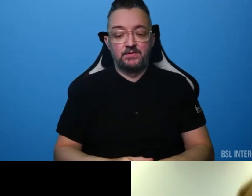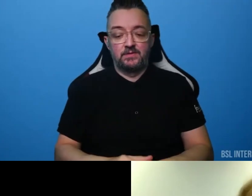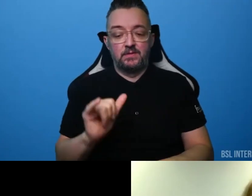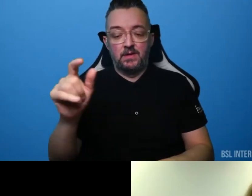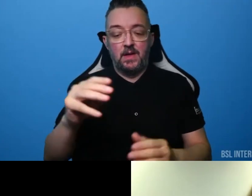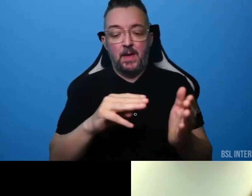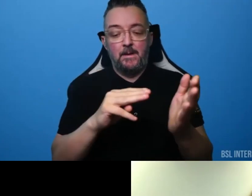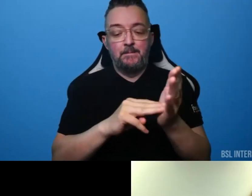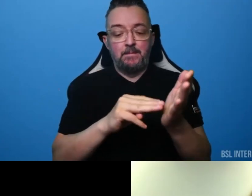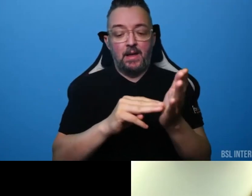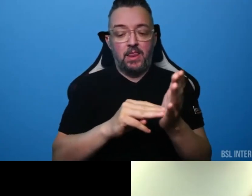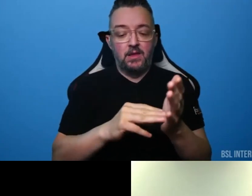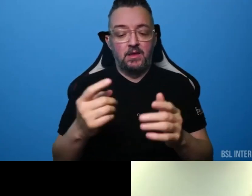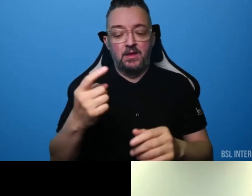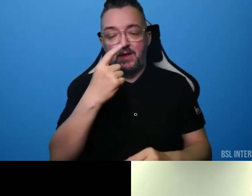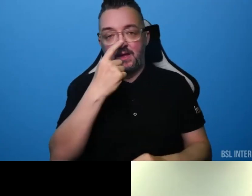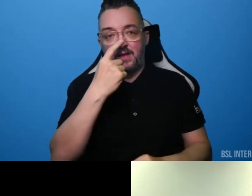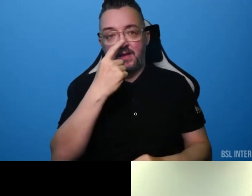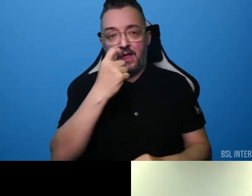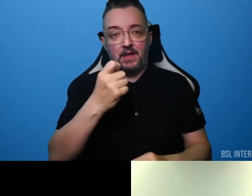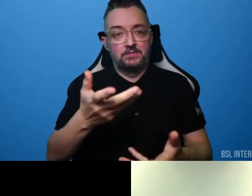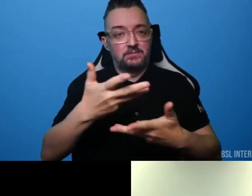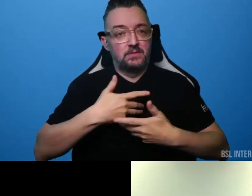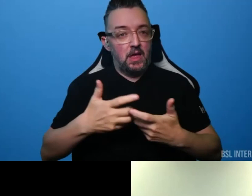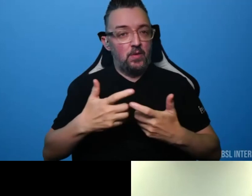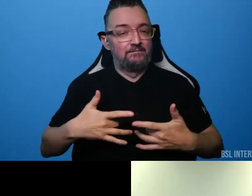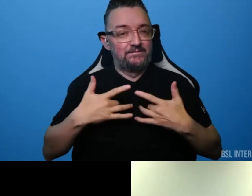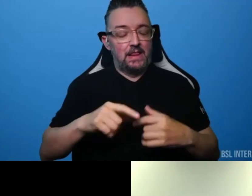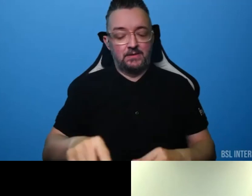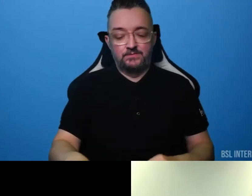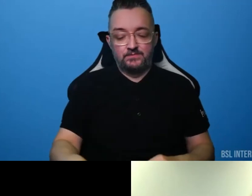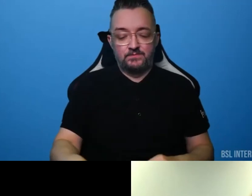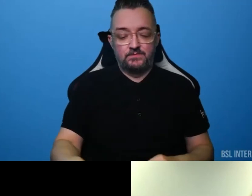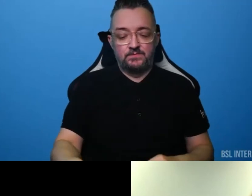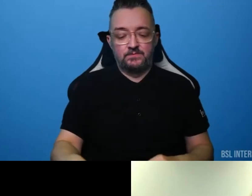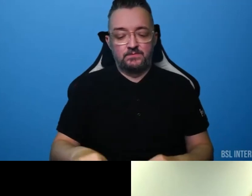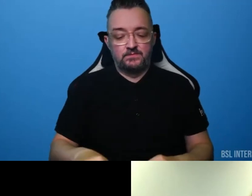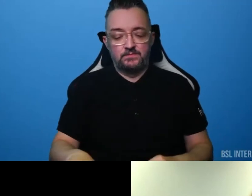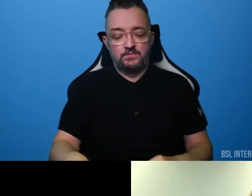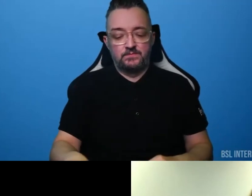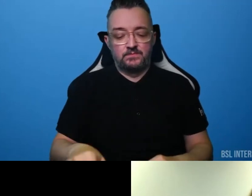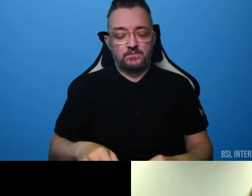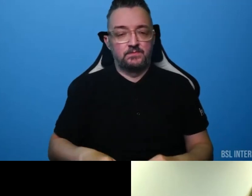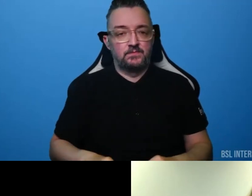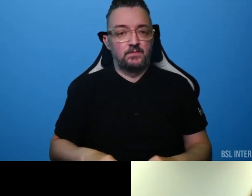how you've kind of felt you know it's gone doing that work. But basically what we've been doing is